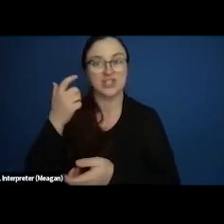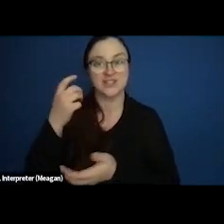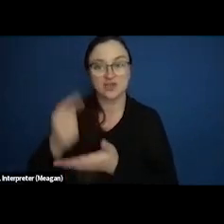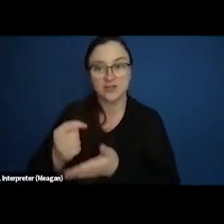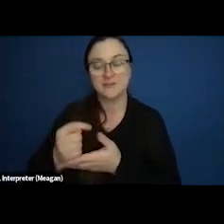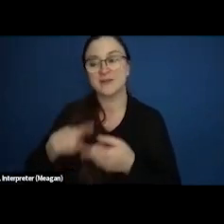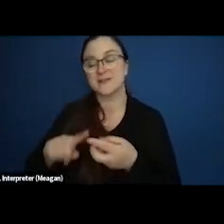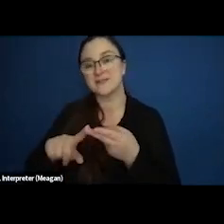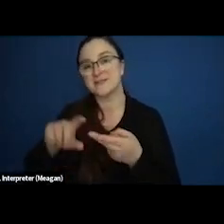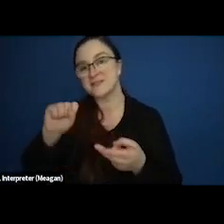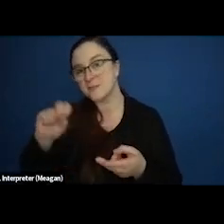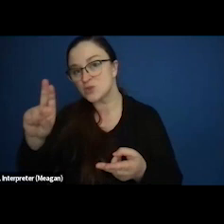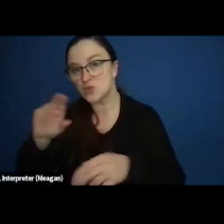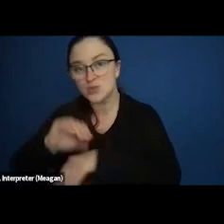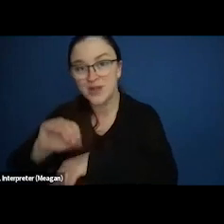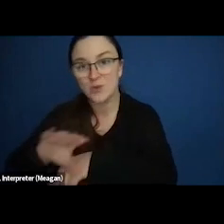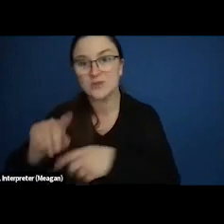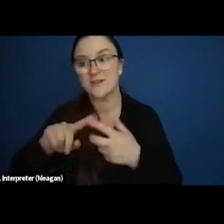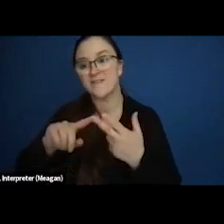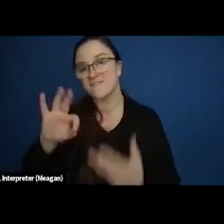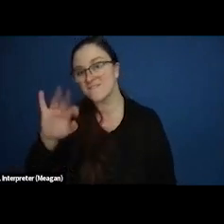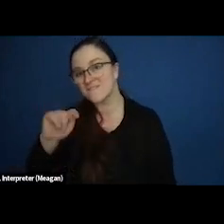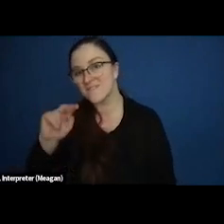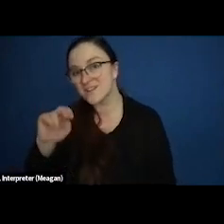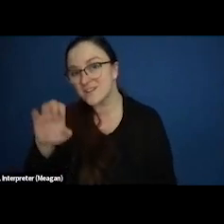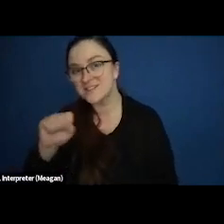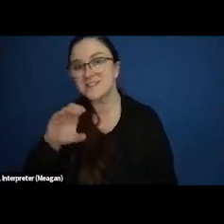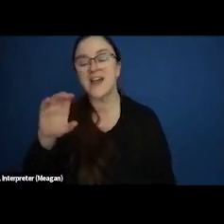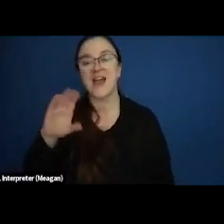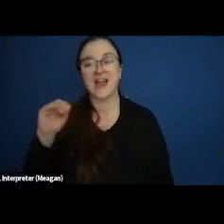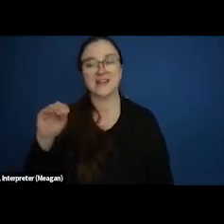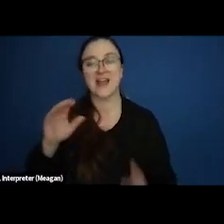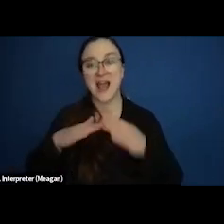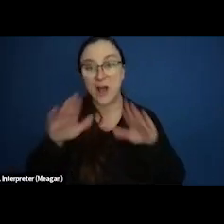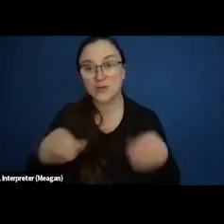fitness and wellness support, and housing security. Synergy is made.